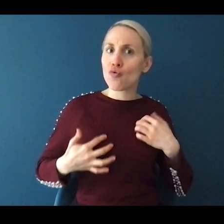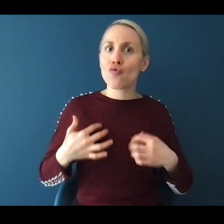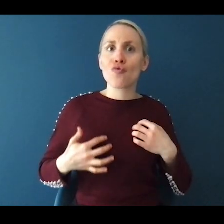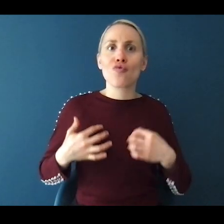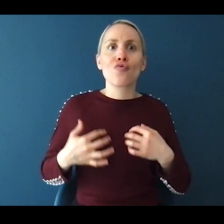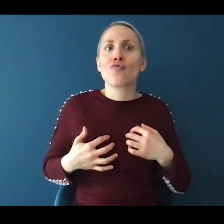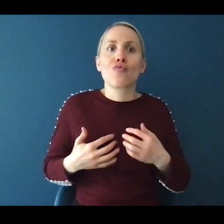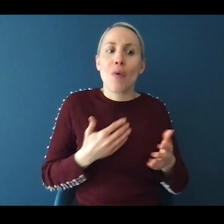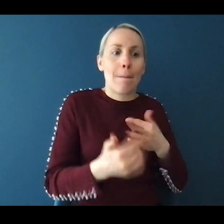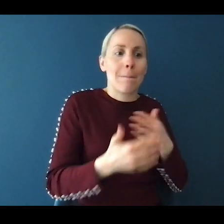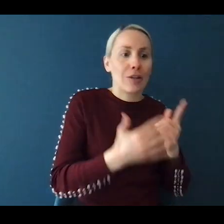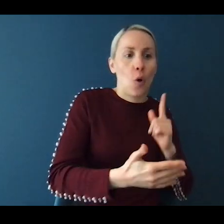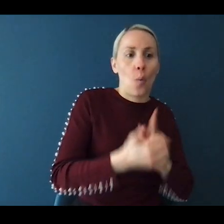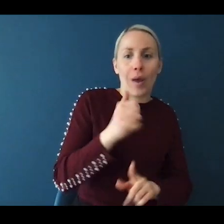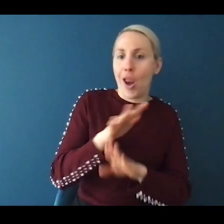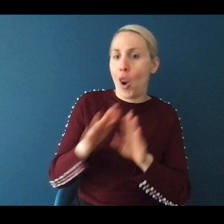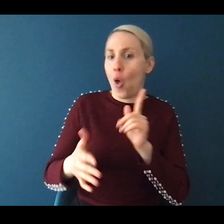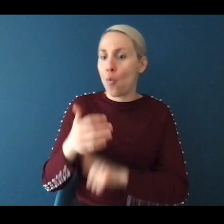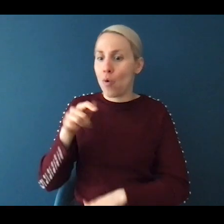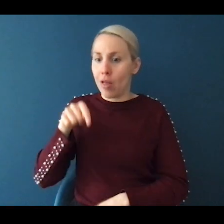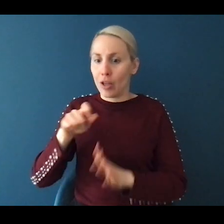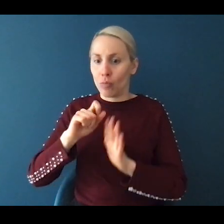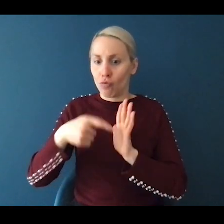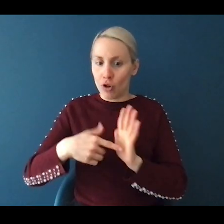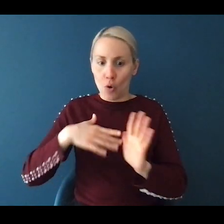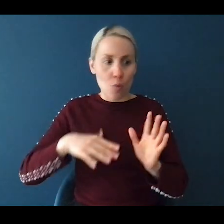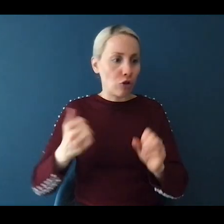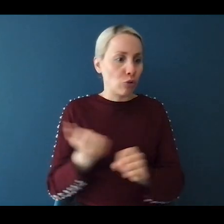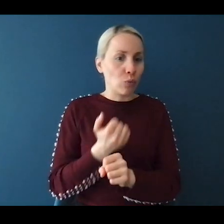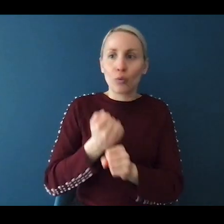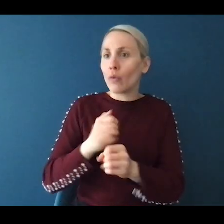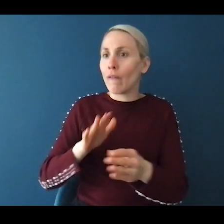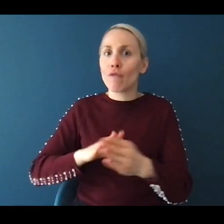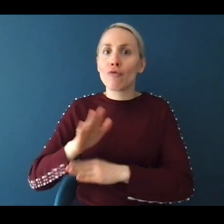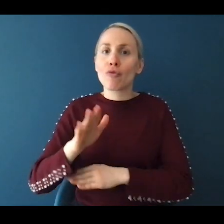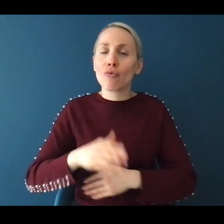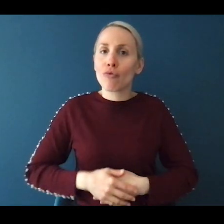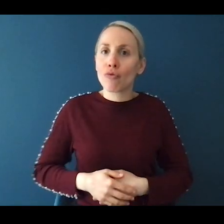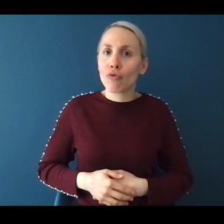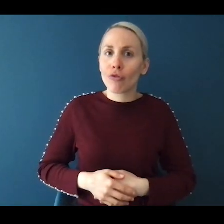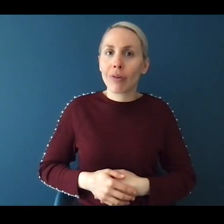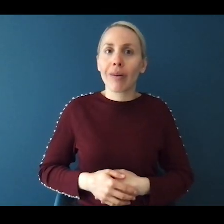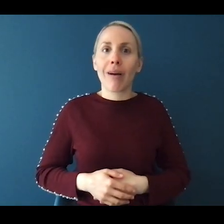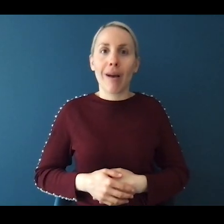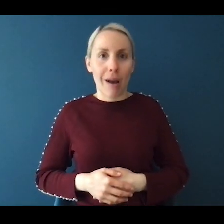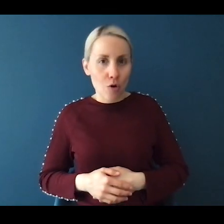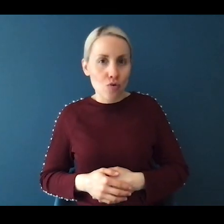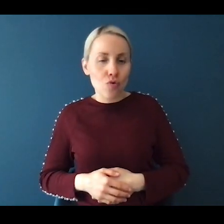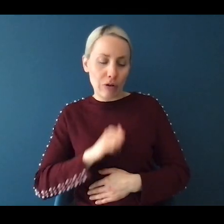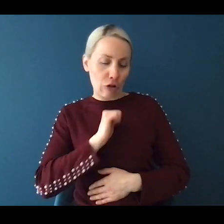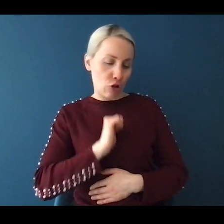by it regardless of if it's for this award or something that it's actually a very genuine